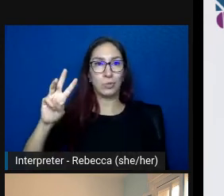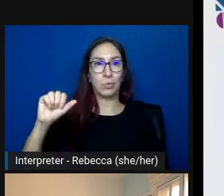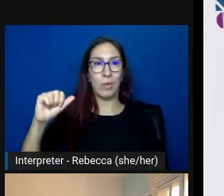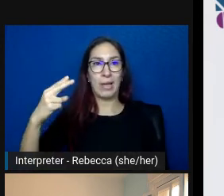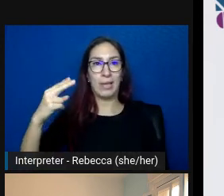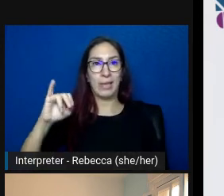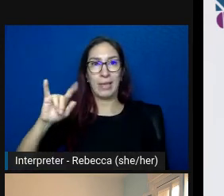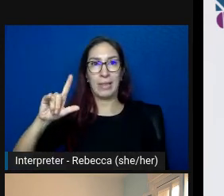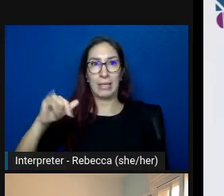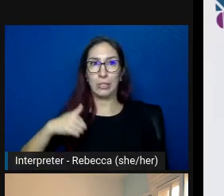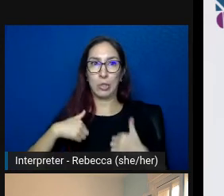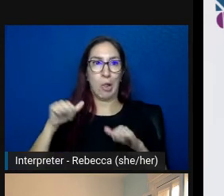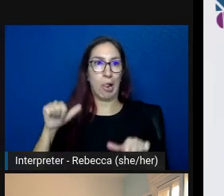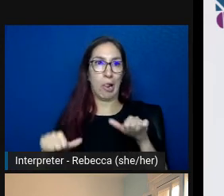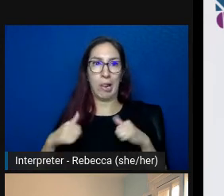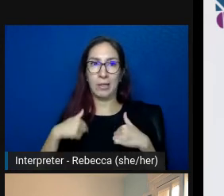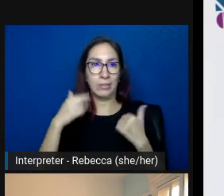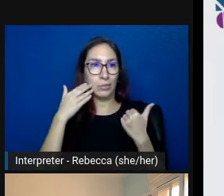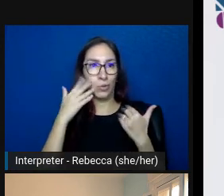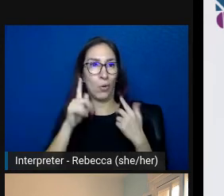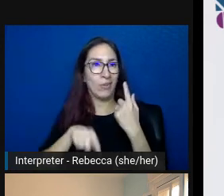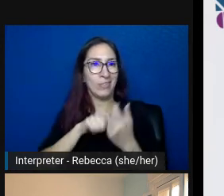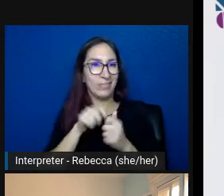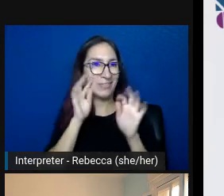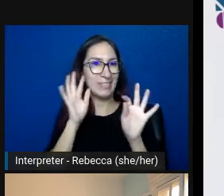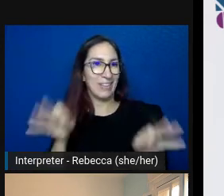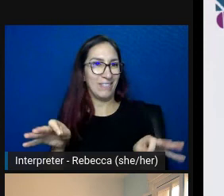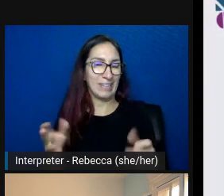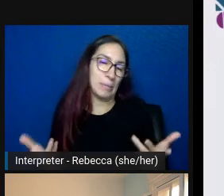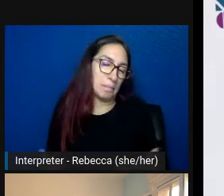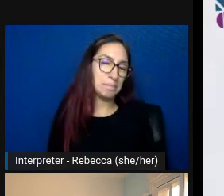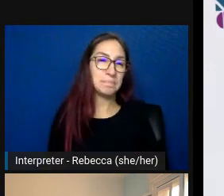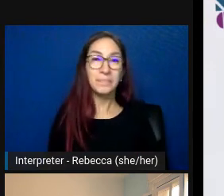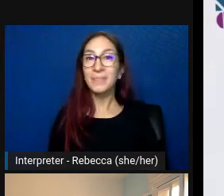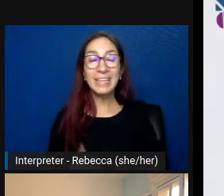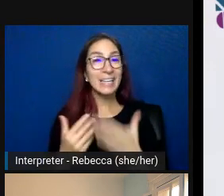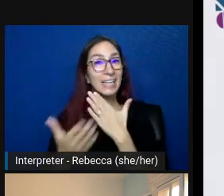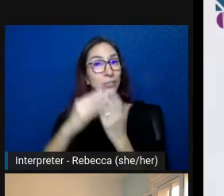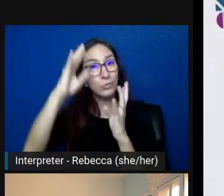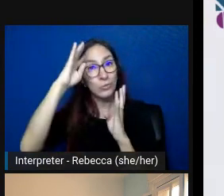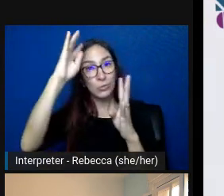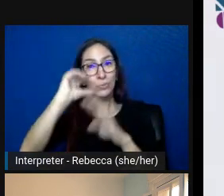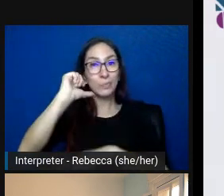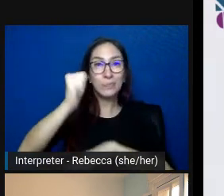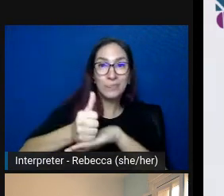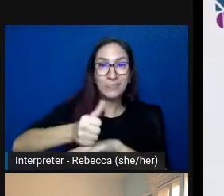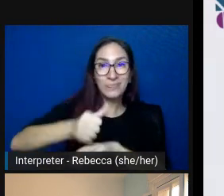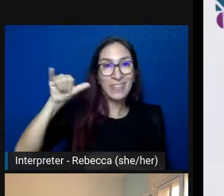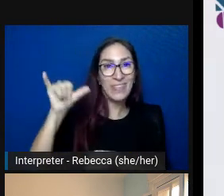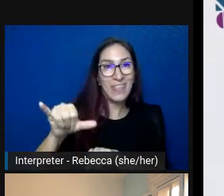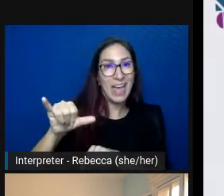Anyway, to create this or to make this happen, they created a non-profit organization